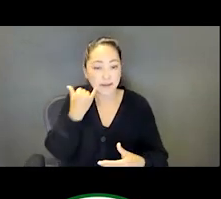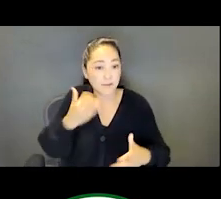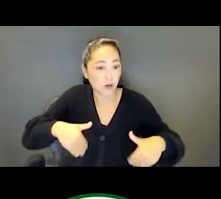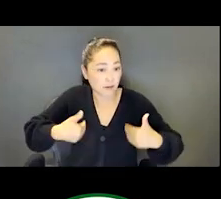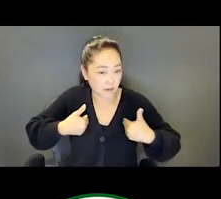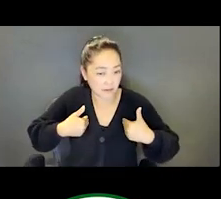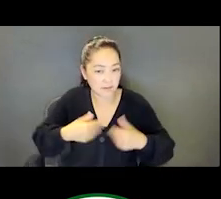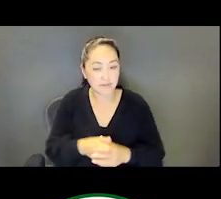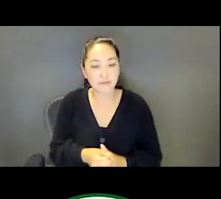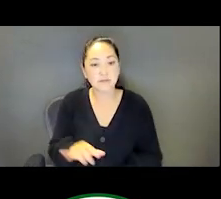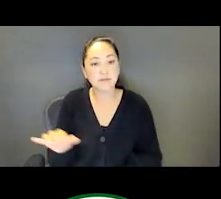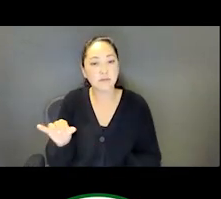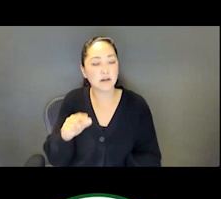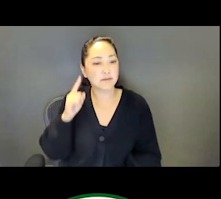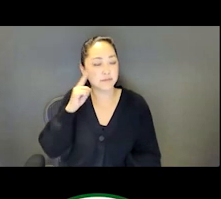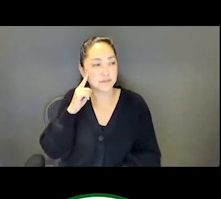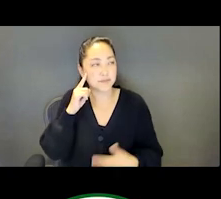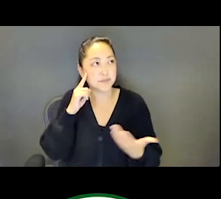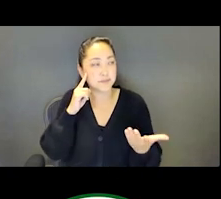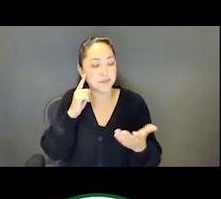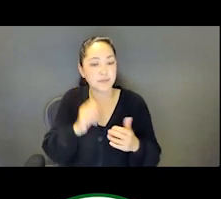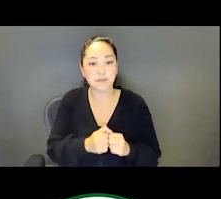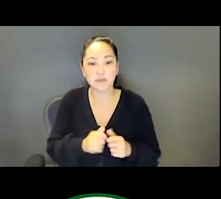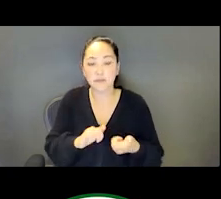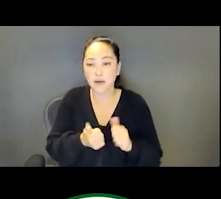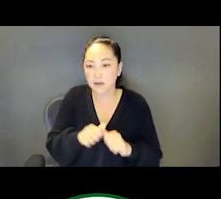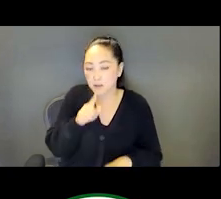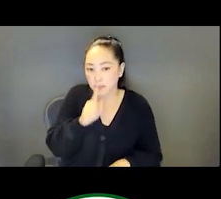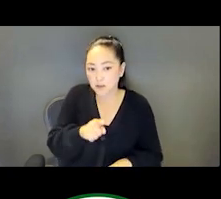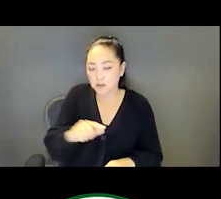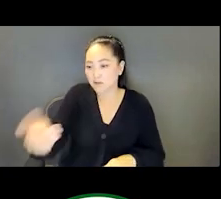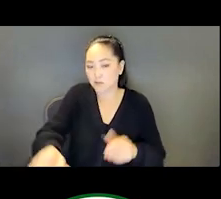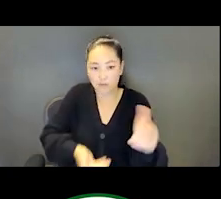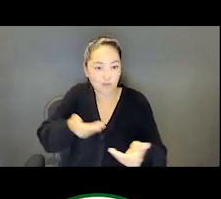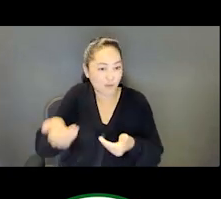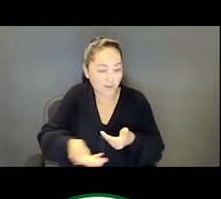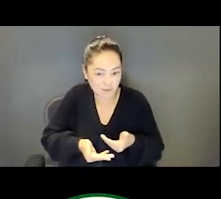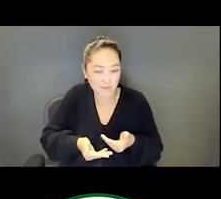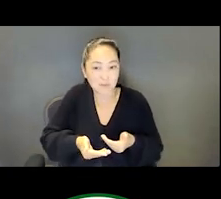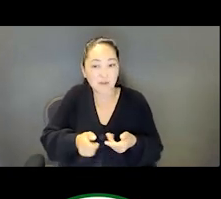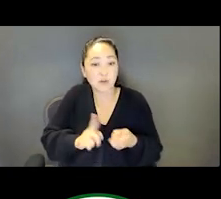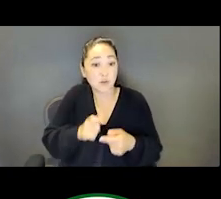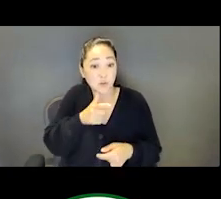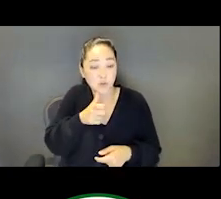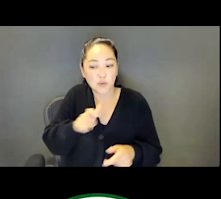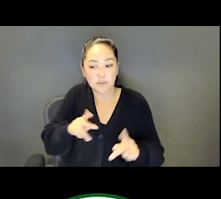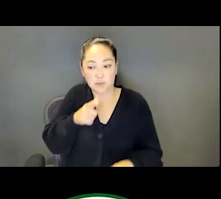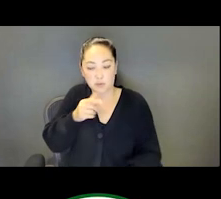disabilities. So their website has a section that to what they can offer regarding accessibility. They